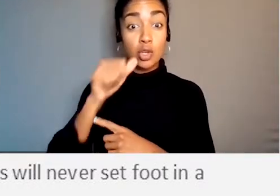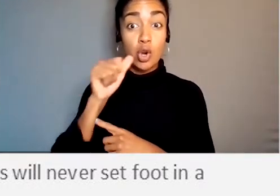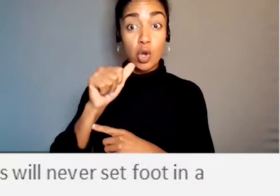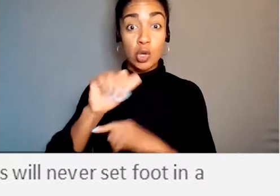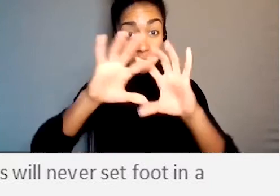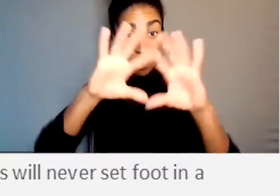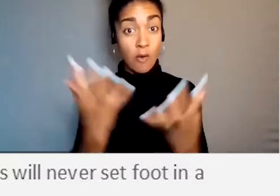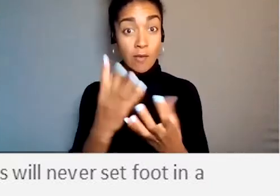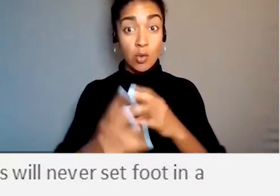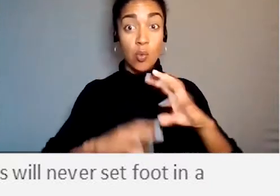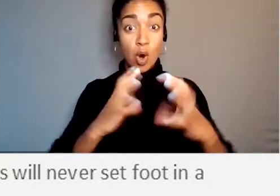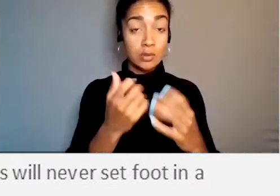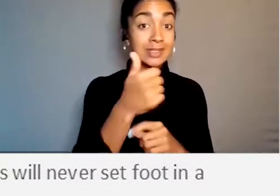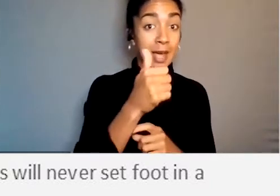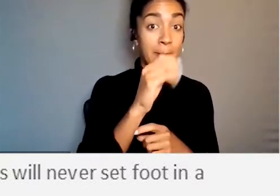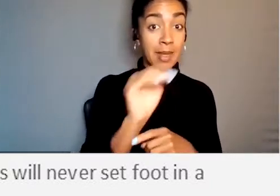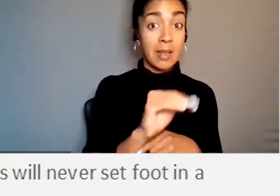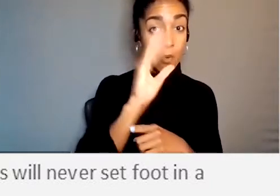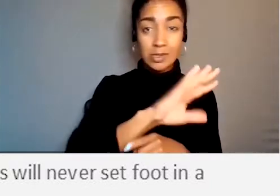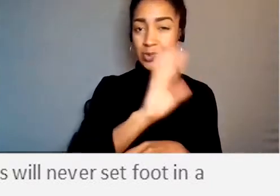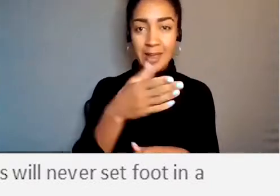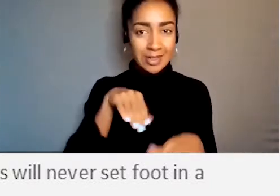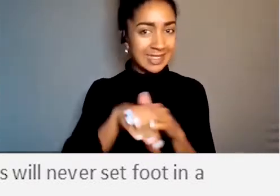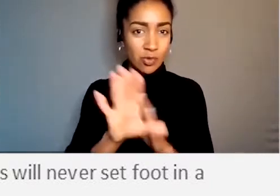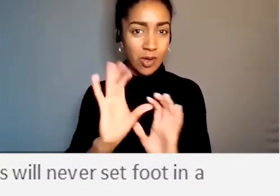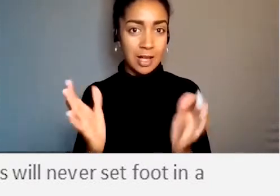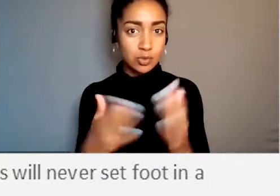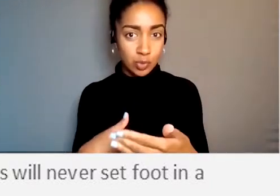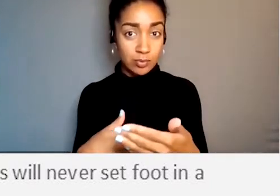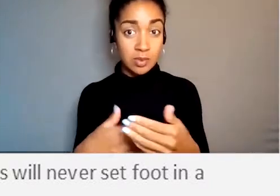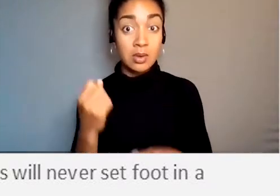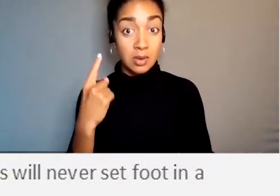Refugee girls are half as likely as their male counterpart to be in secondary school.